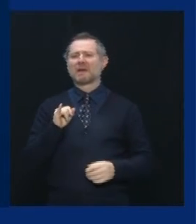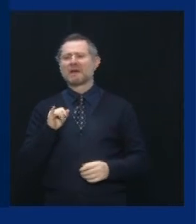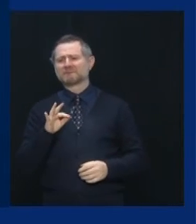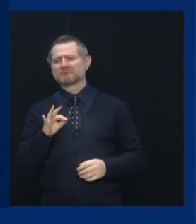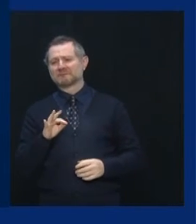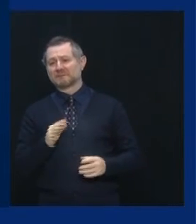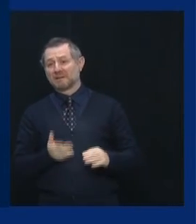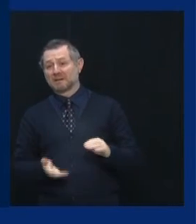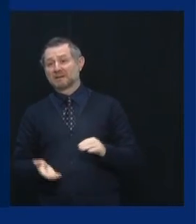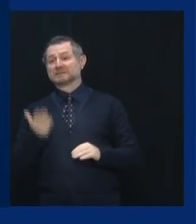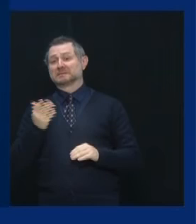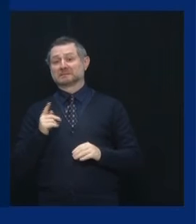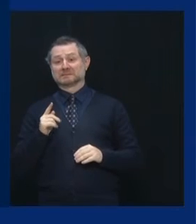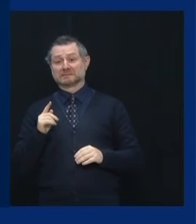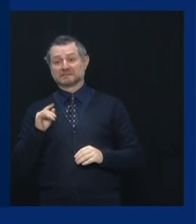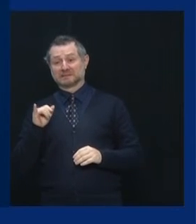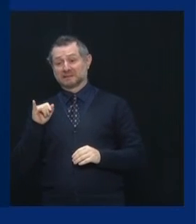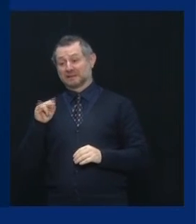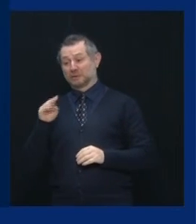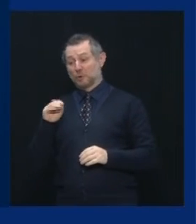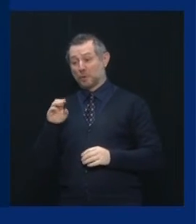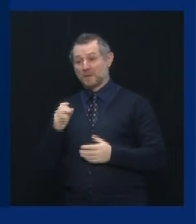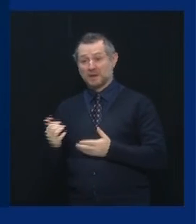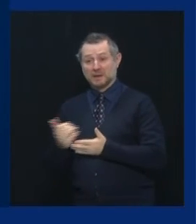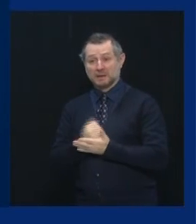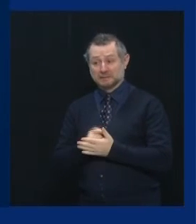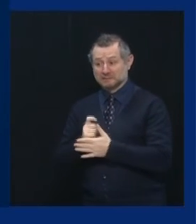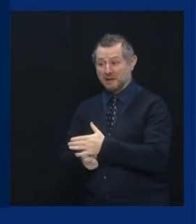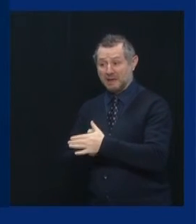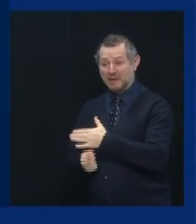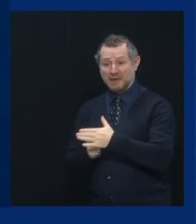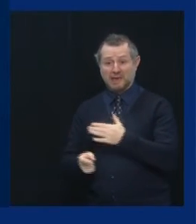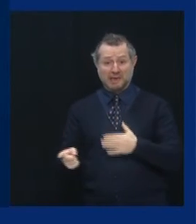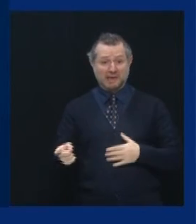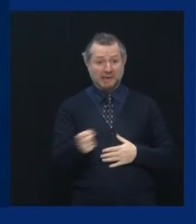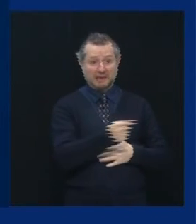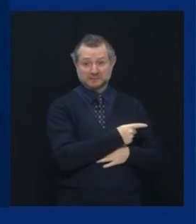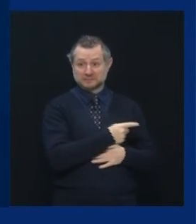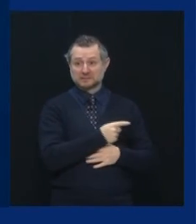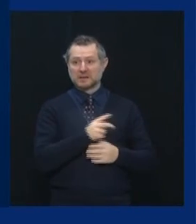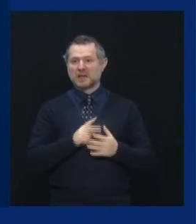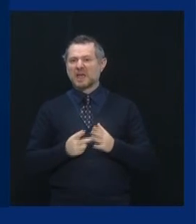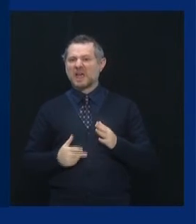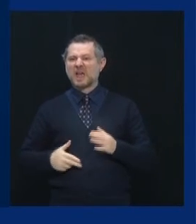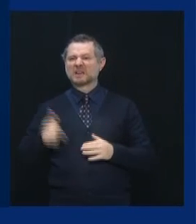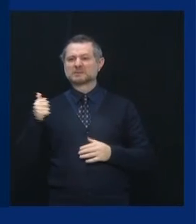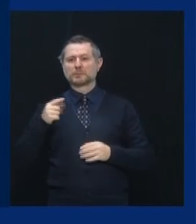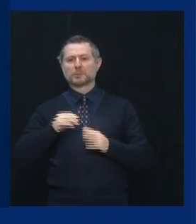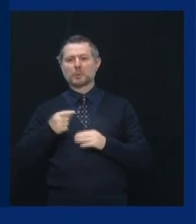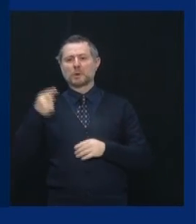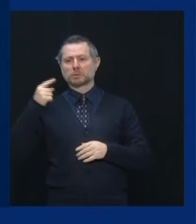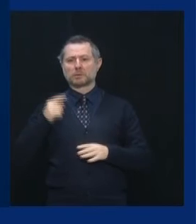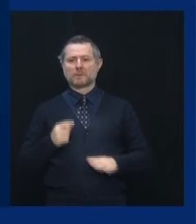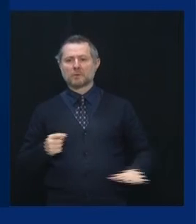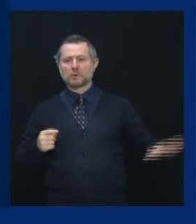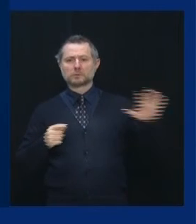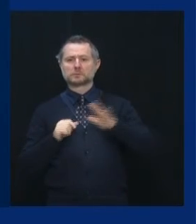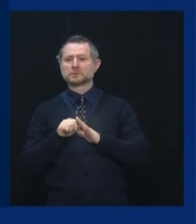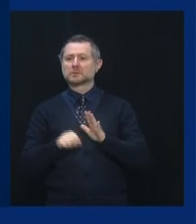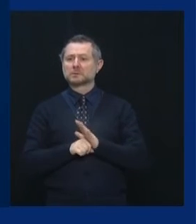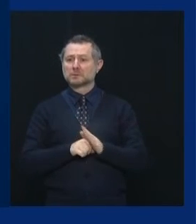BIG $15 BILLION IS, IF YOU